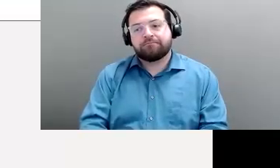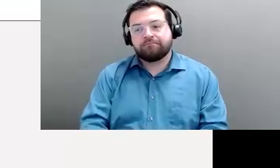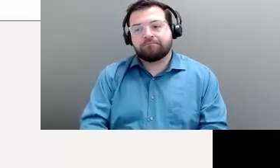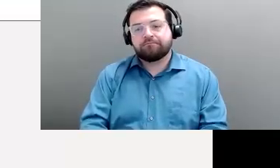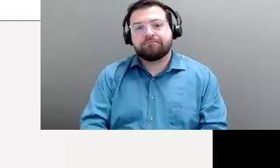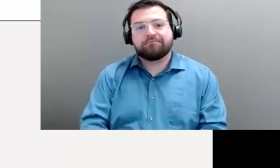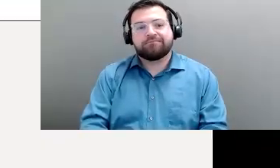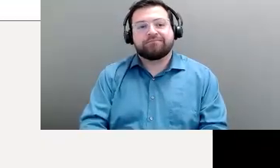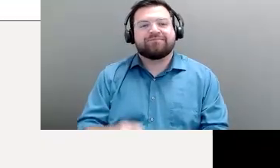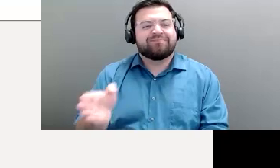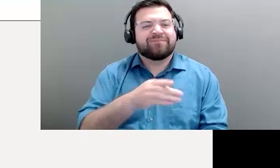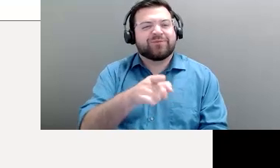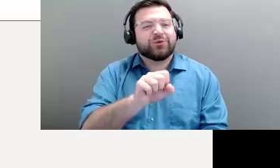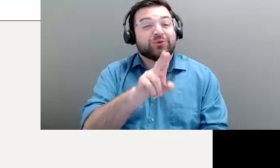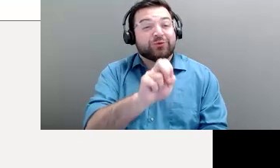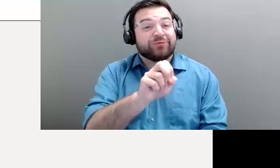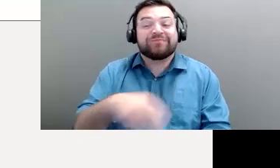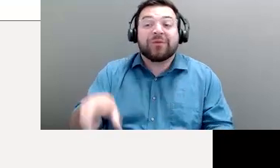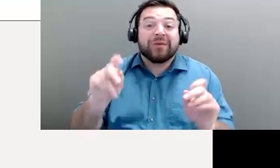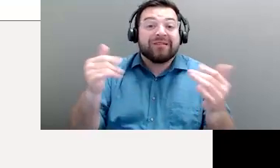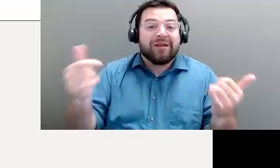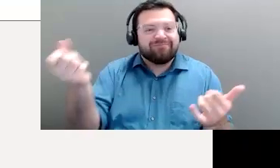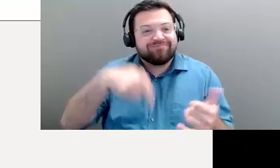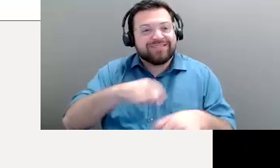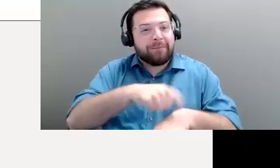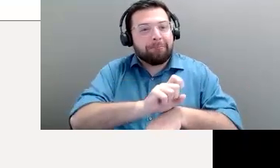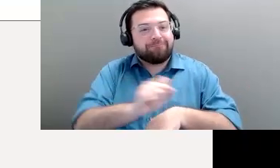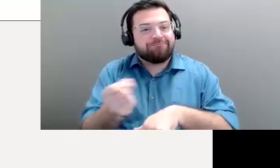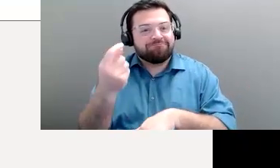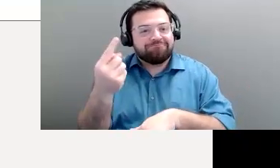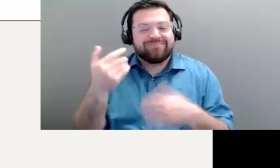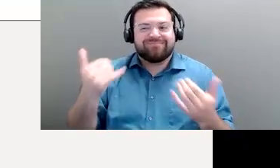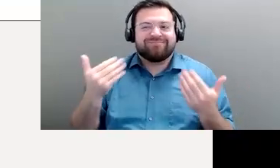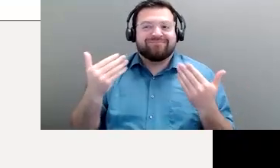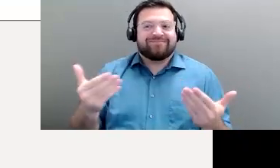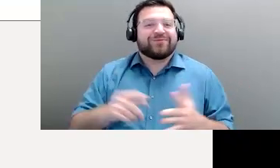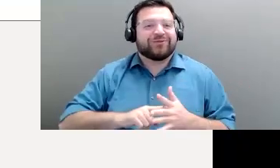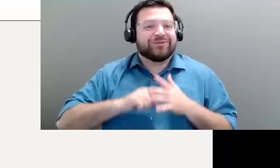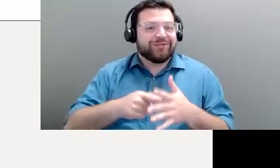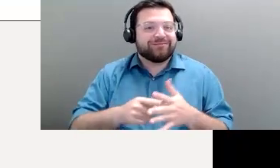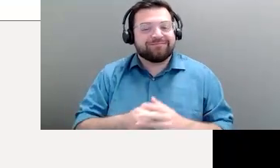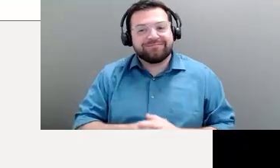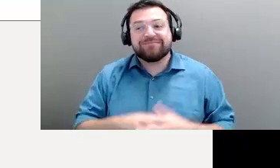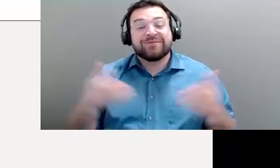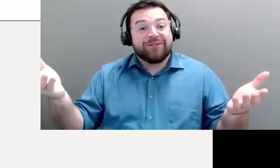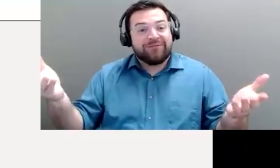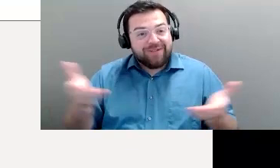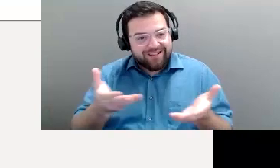Okay, so it is 11:01 now, and so we will go ahead and get started. Welcome, everybody.